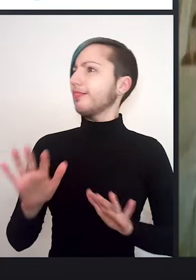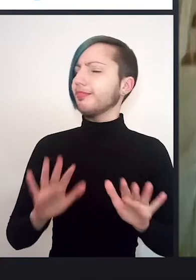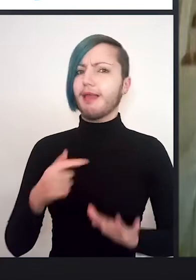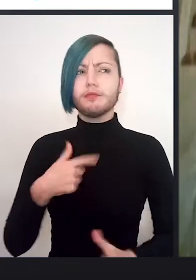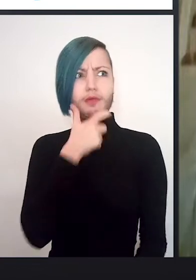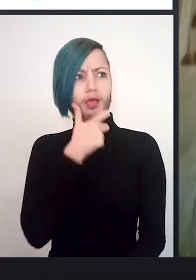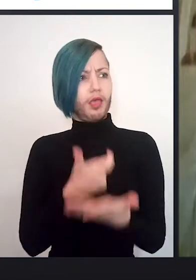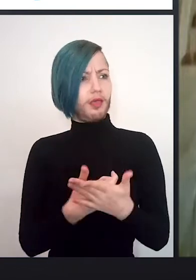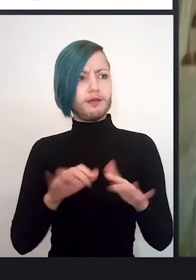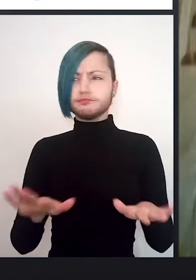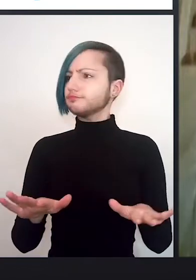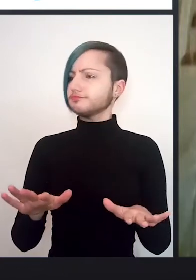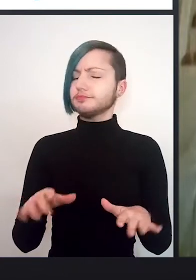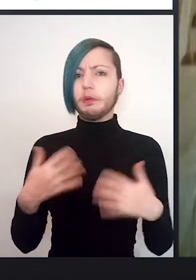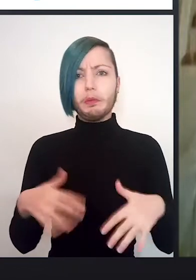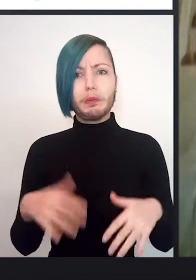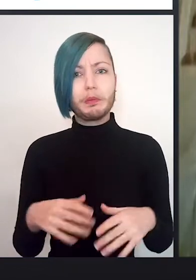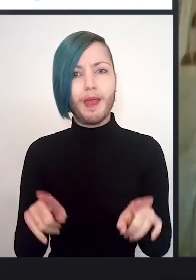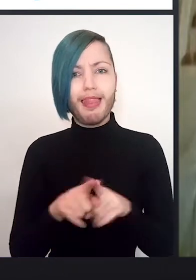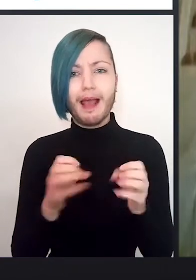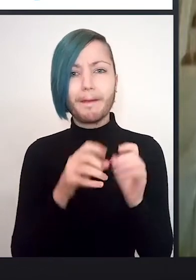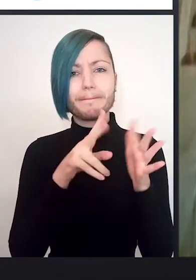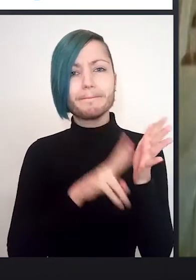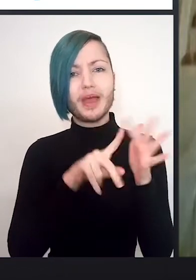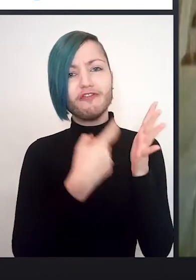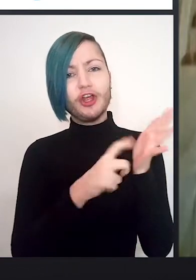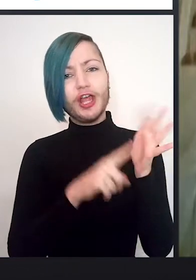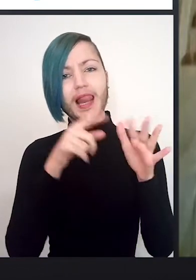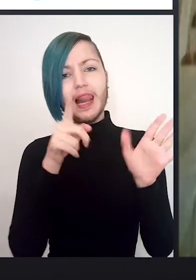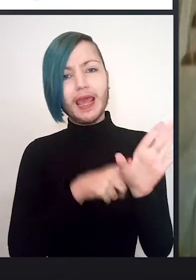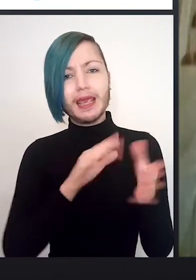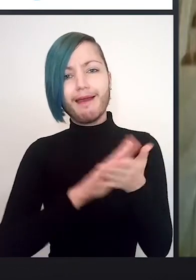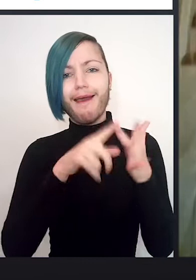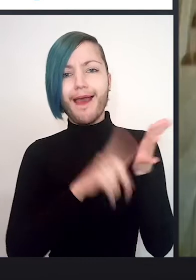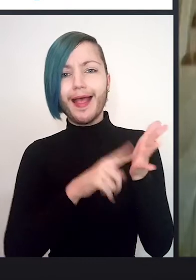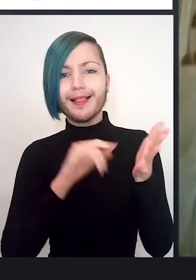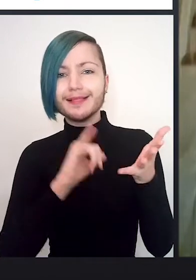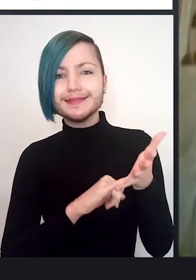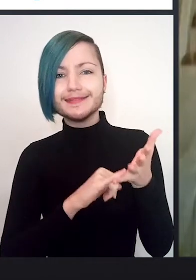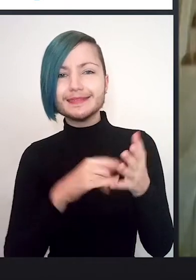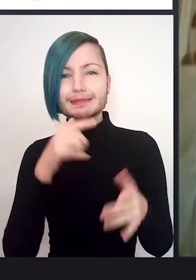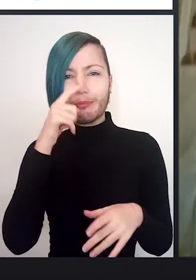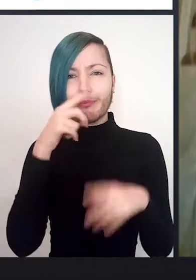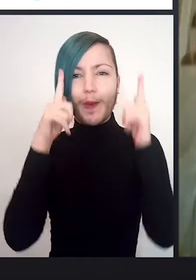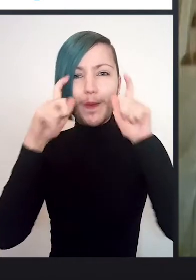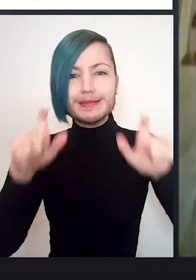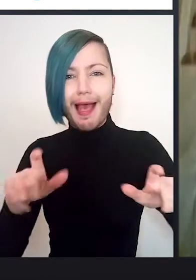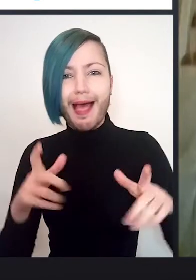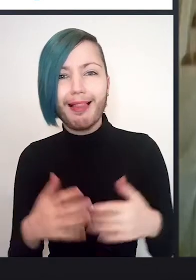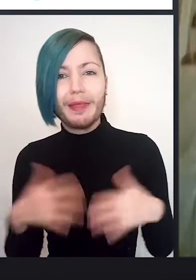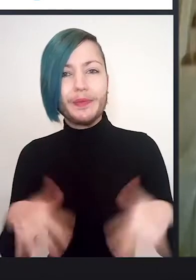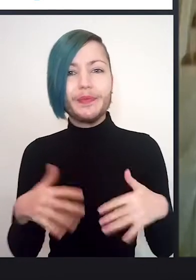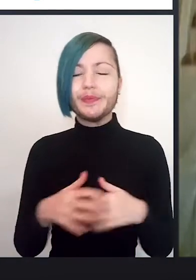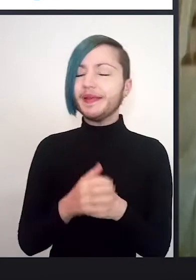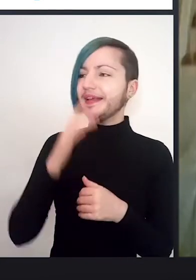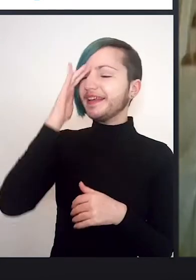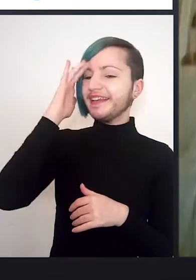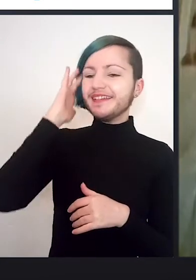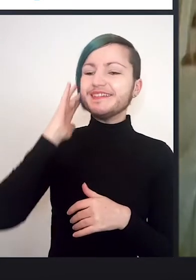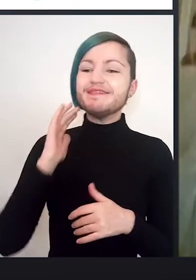I was amazed, I thought "Blimey! This is like being in Beverly Hills, you know?" So it was good.